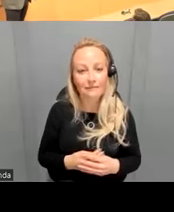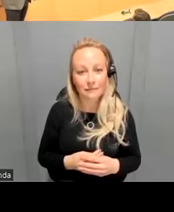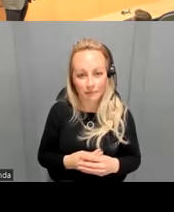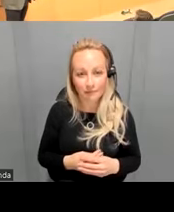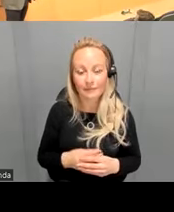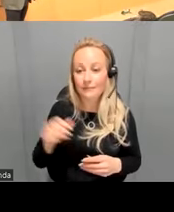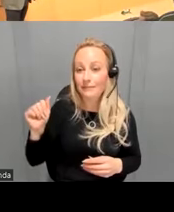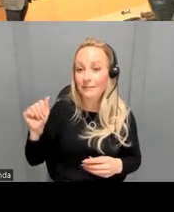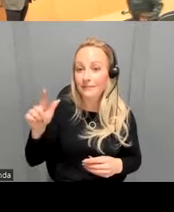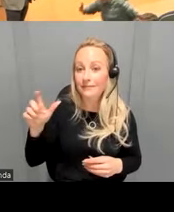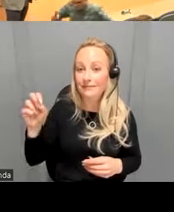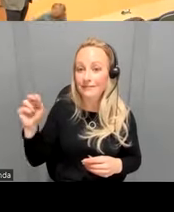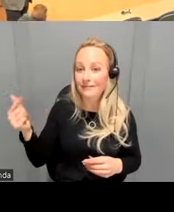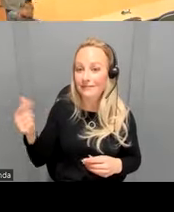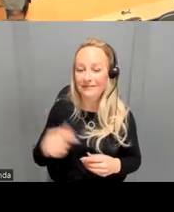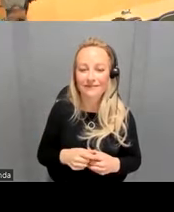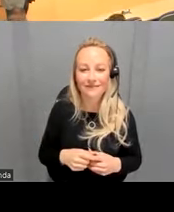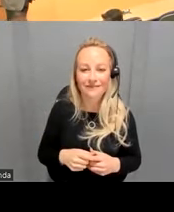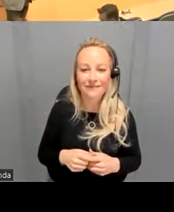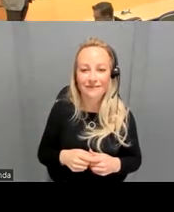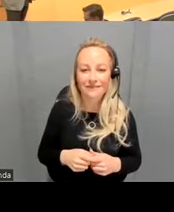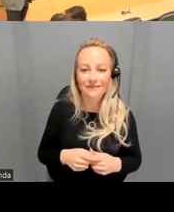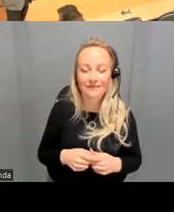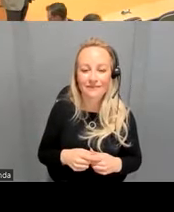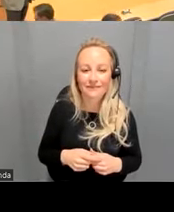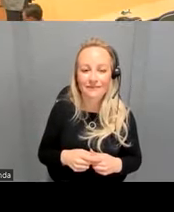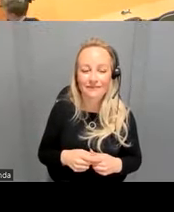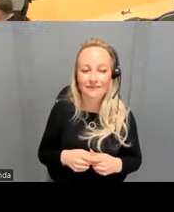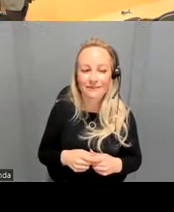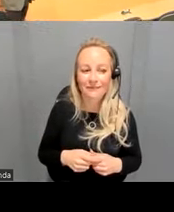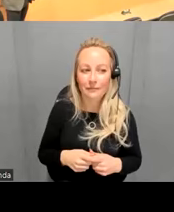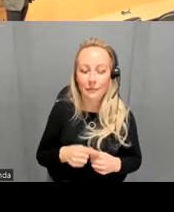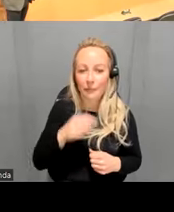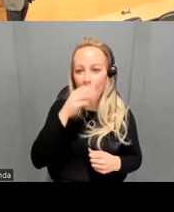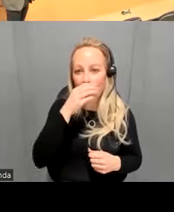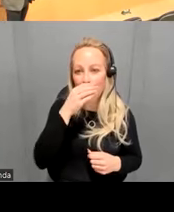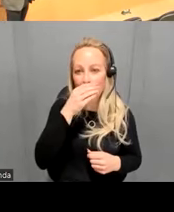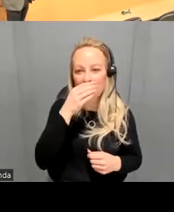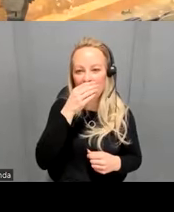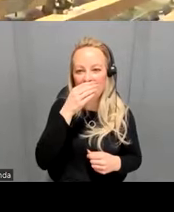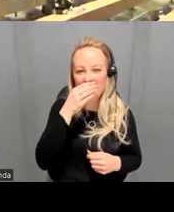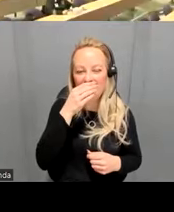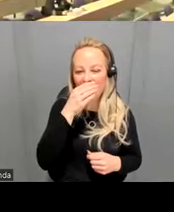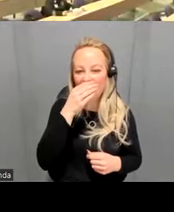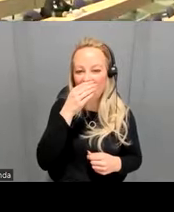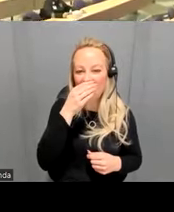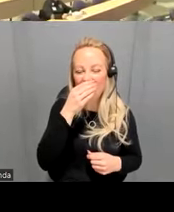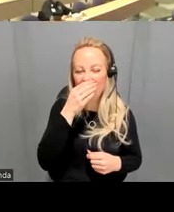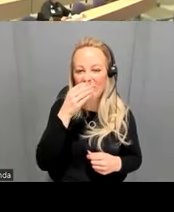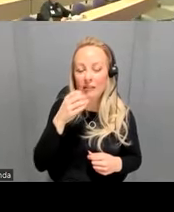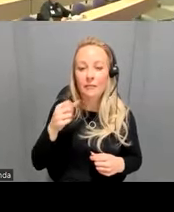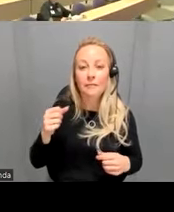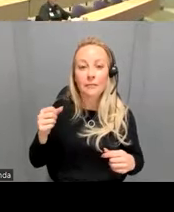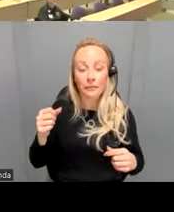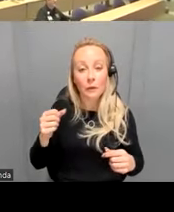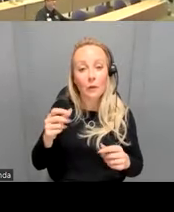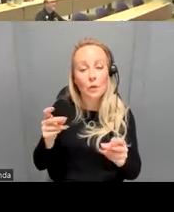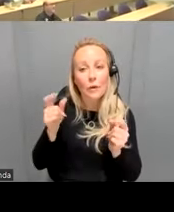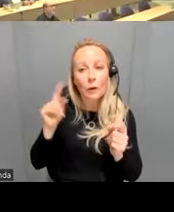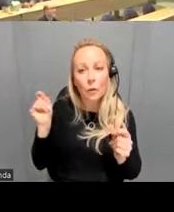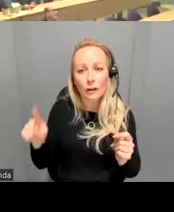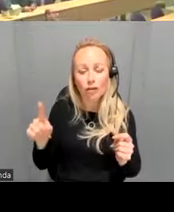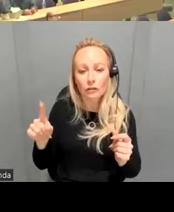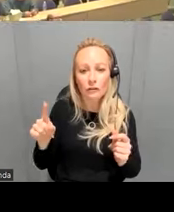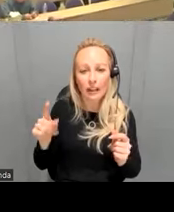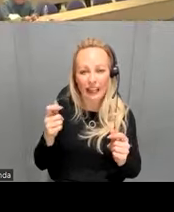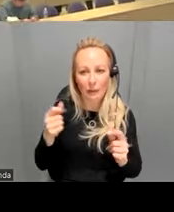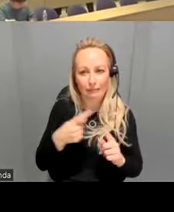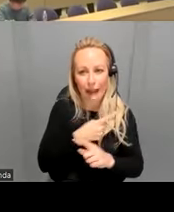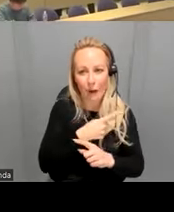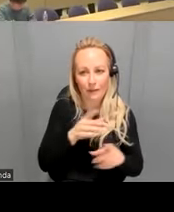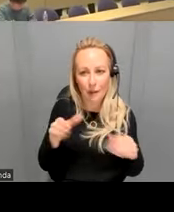g thank you for that um quick question how would you and this is a bit out of the box but how would